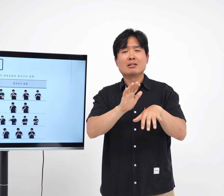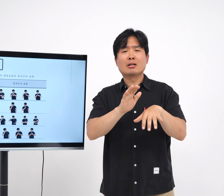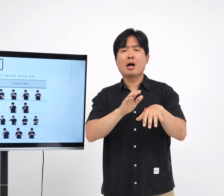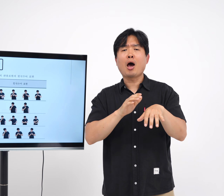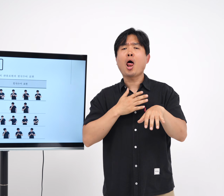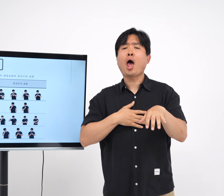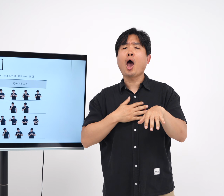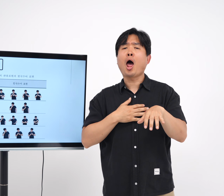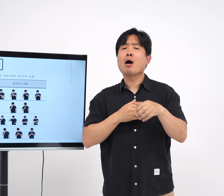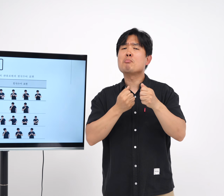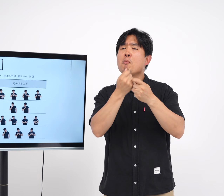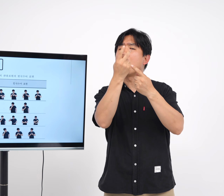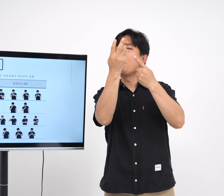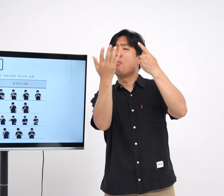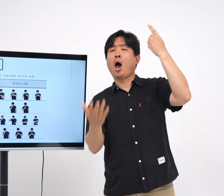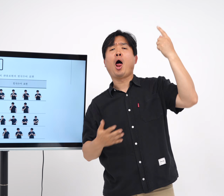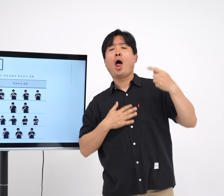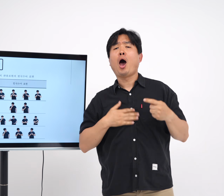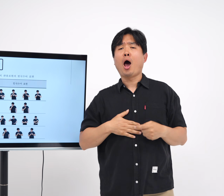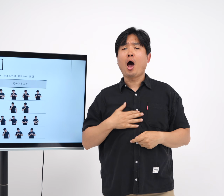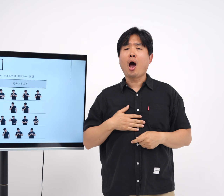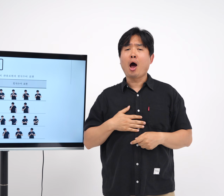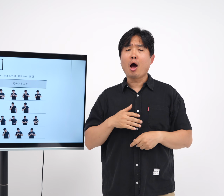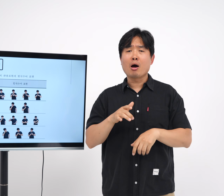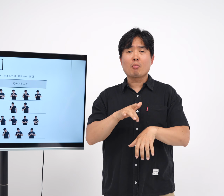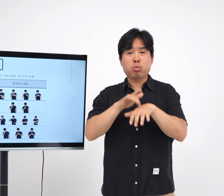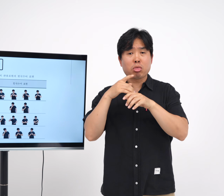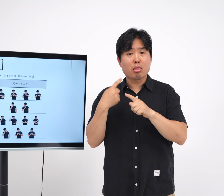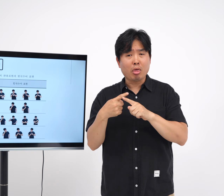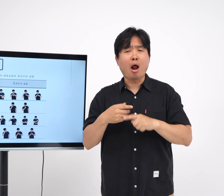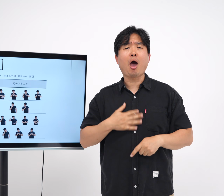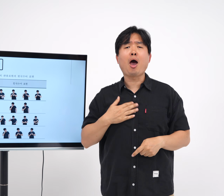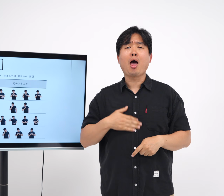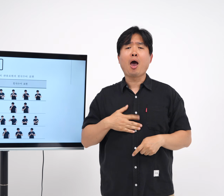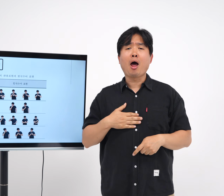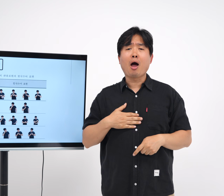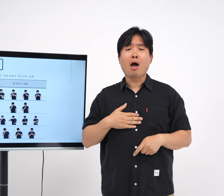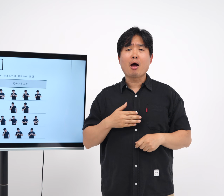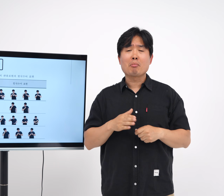'ghost' here has a meaning other than an actual ghost.